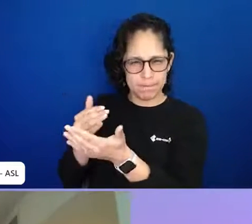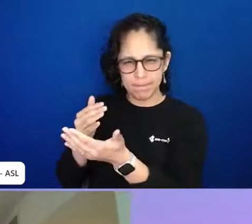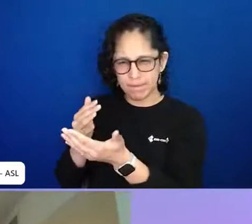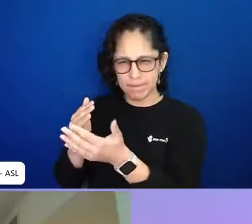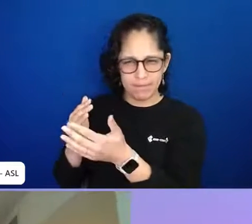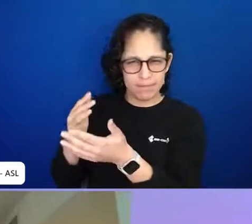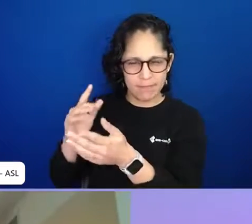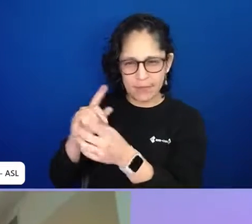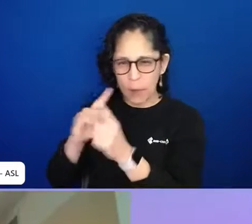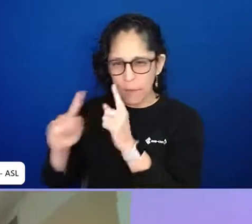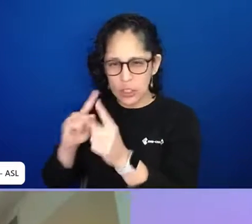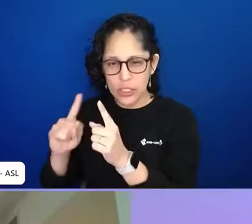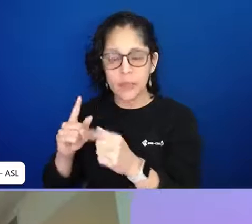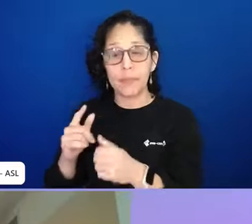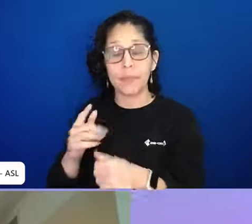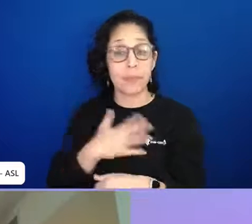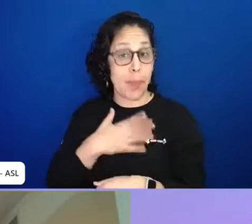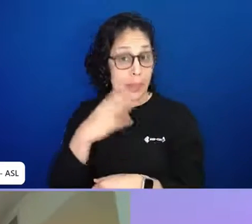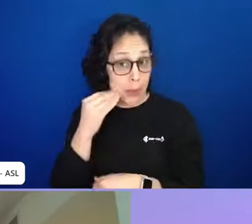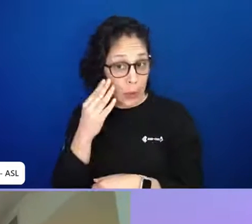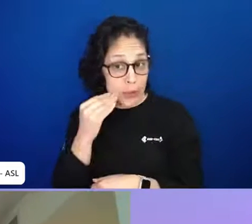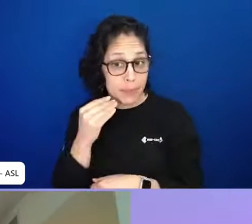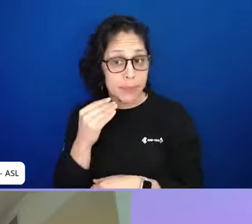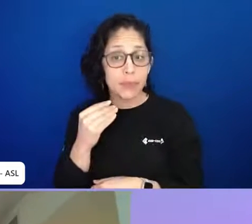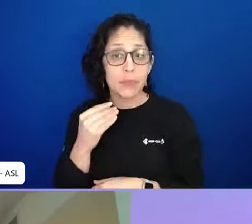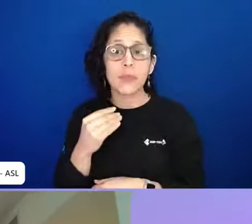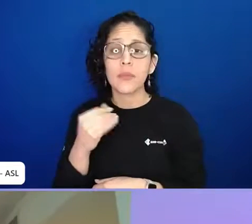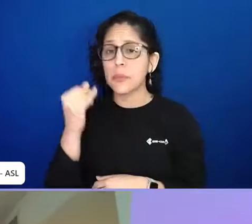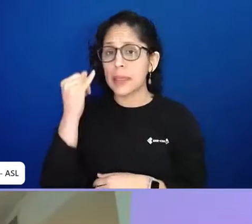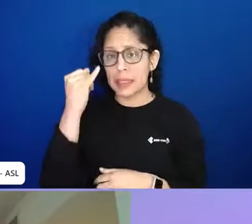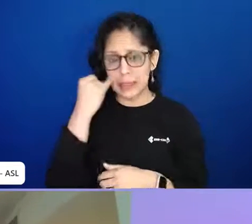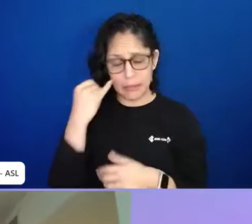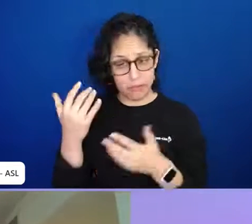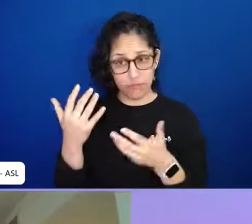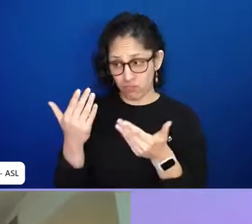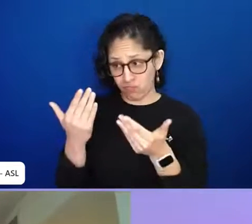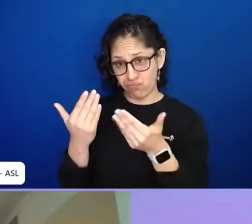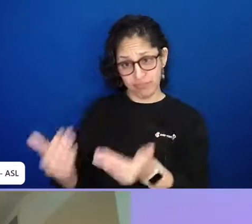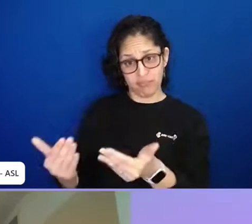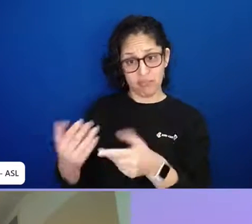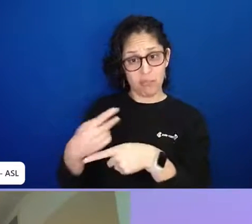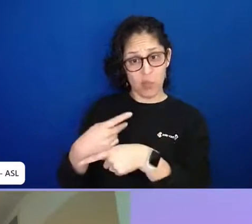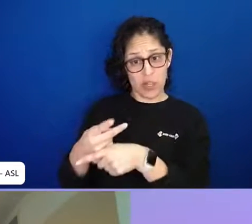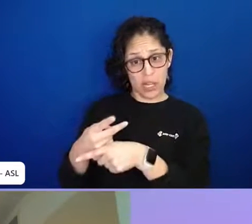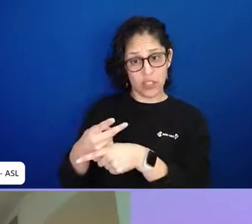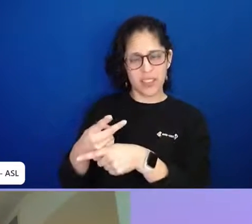Because, what I have found personal both in my experience and working with our clients, is